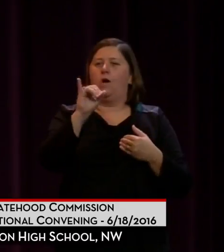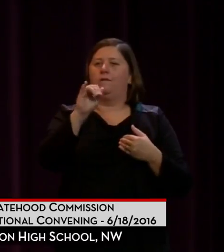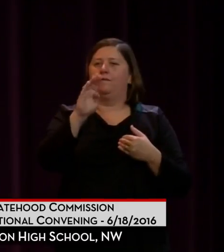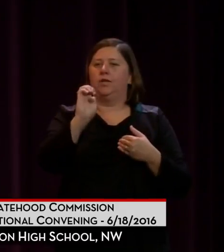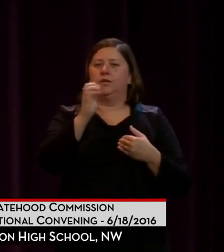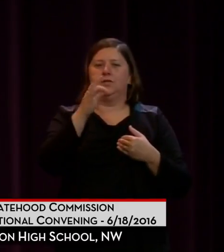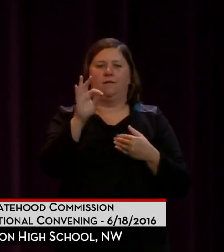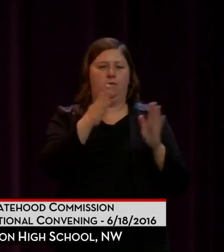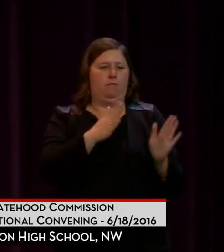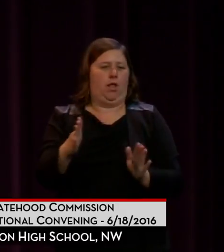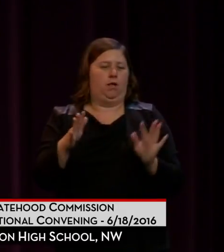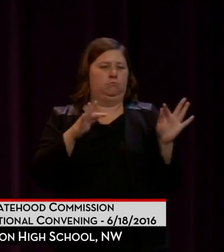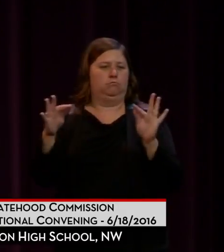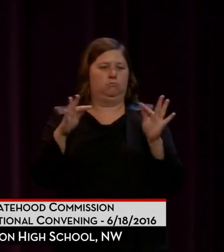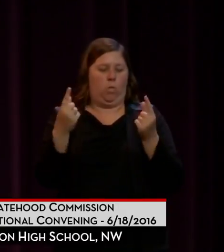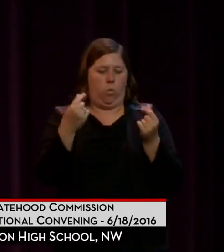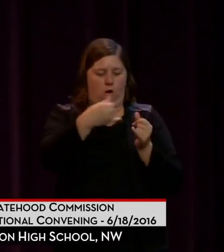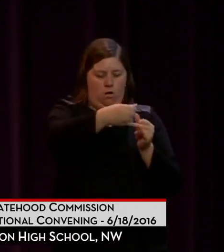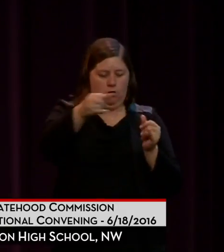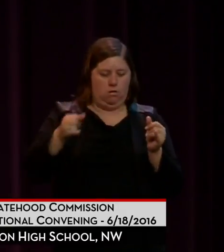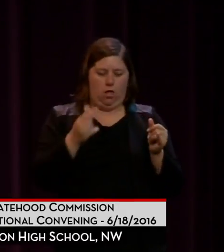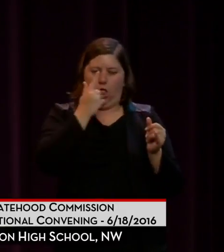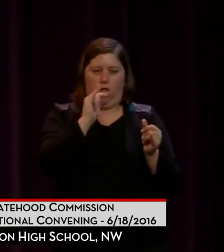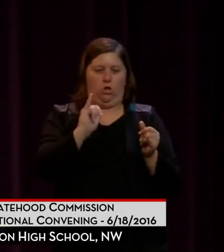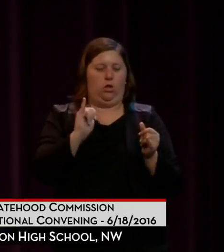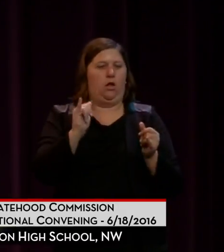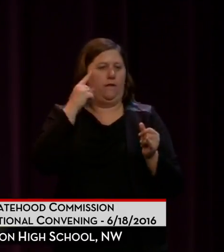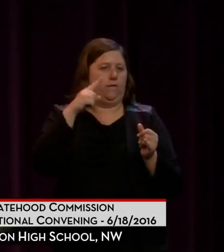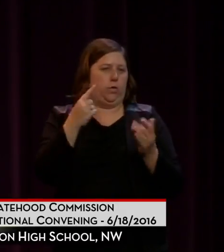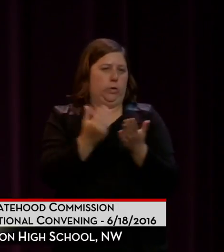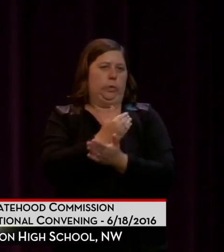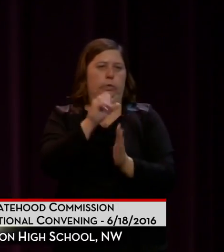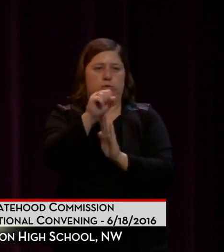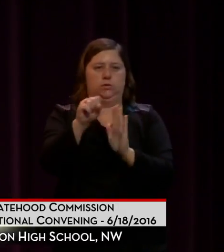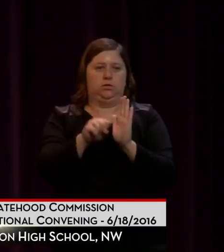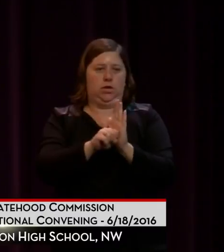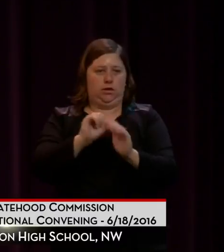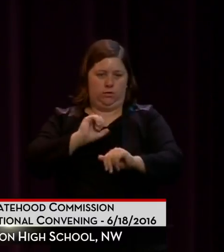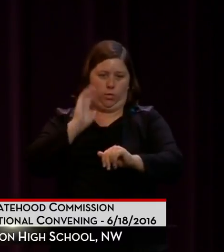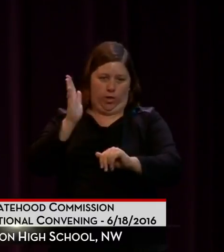BOUNDS DESCRIPTION OF THE NEW STATE THAT WILL BE FOUNDED.